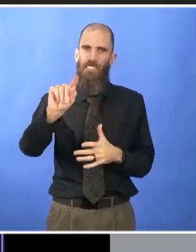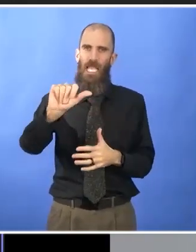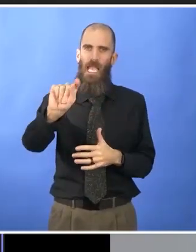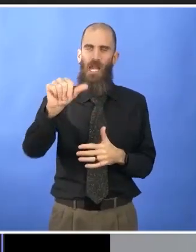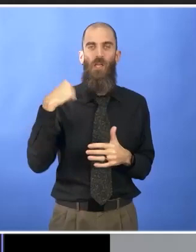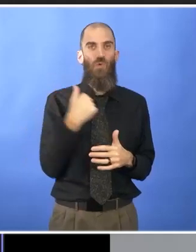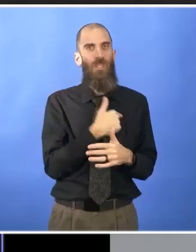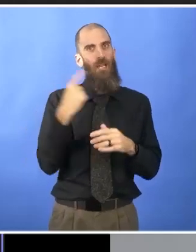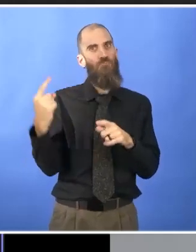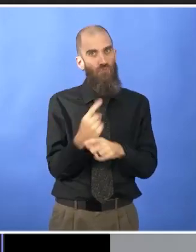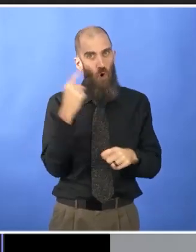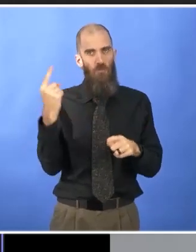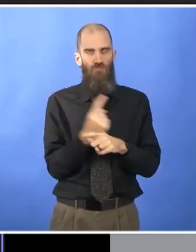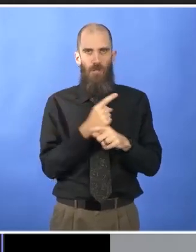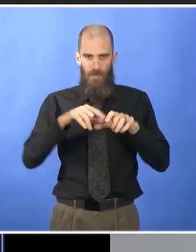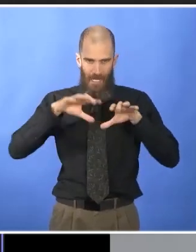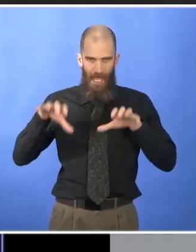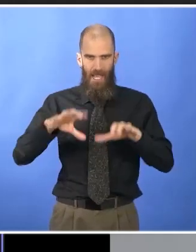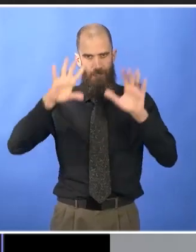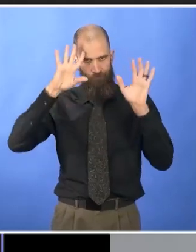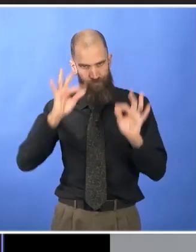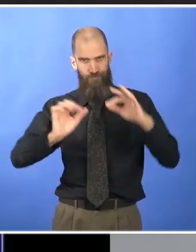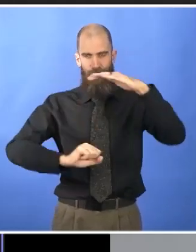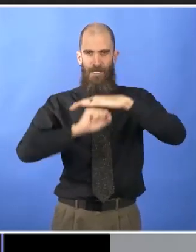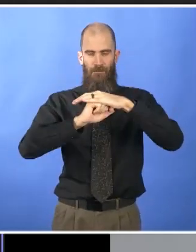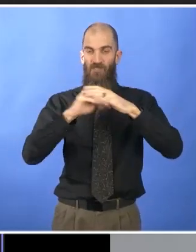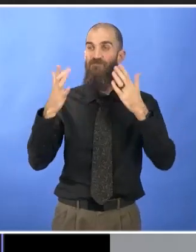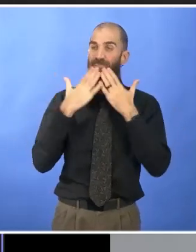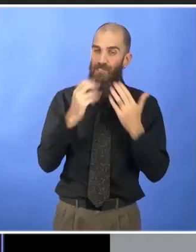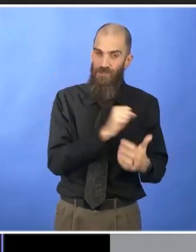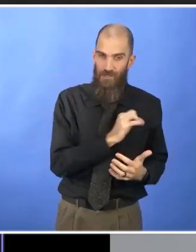I WOULD LIKE TO THANK THE COMMISSION FOR THEIR HARD WORK